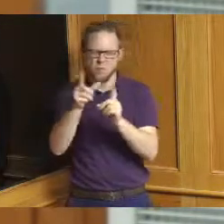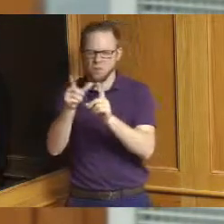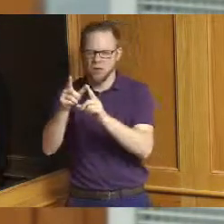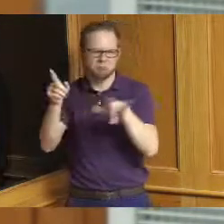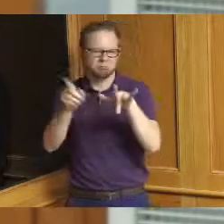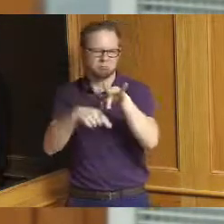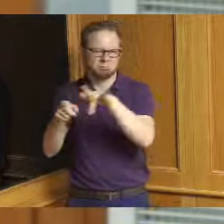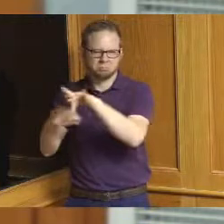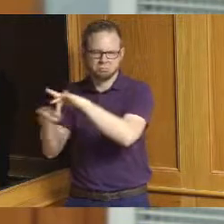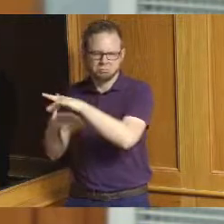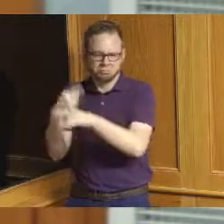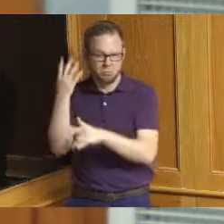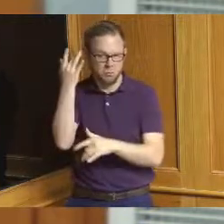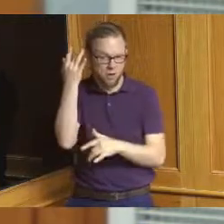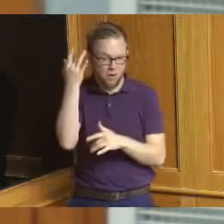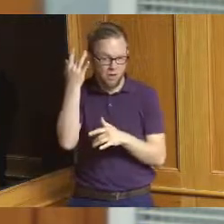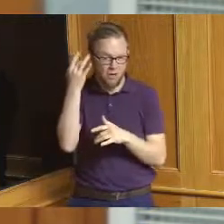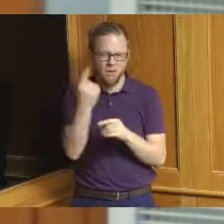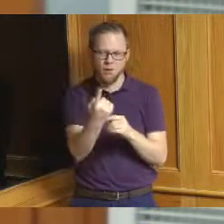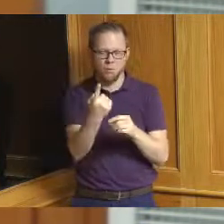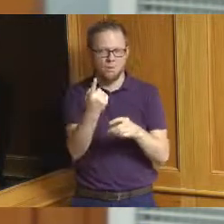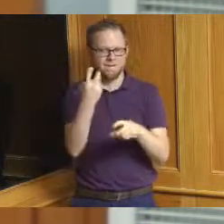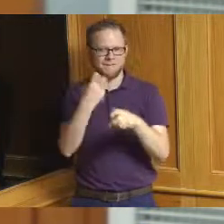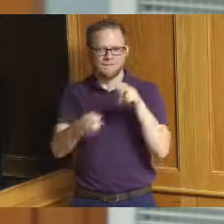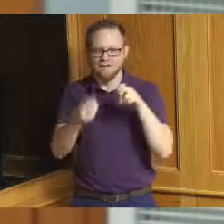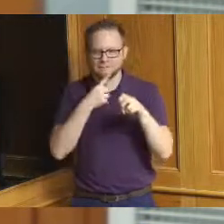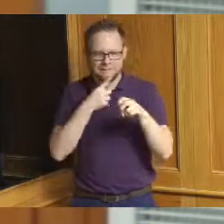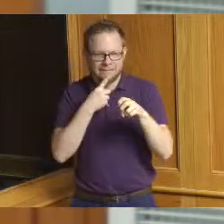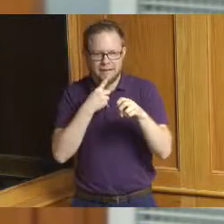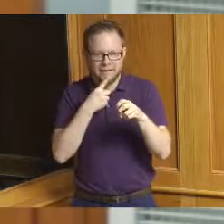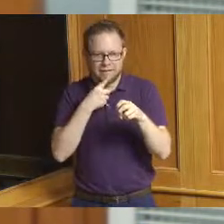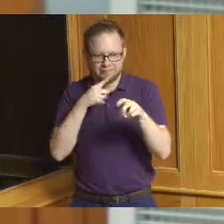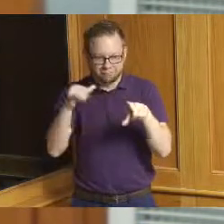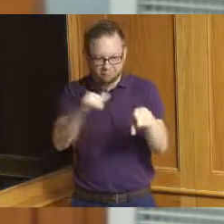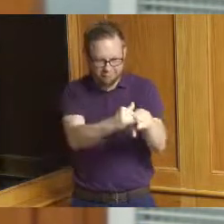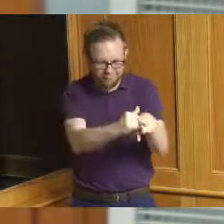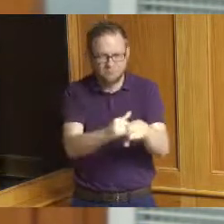one was too hard to say and they skipped another letter because it was too close to the Chinese